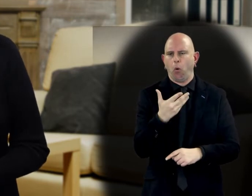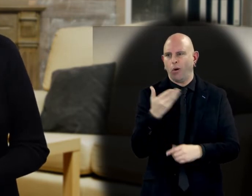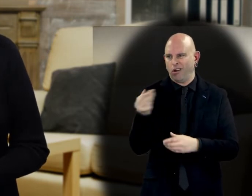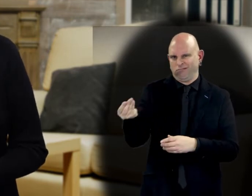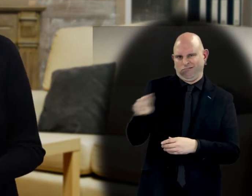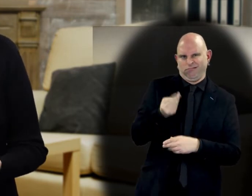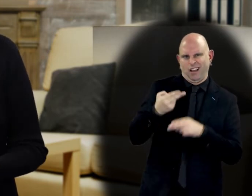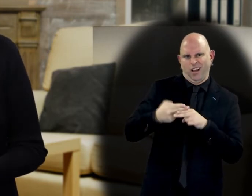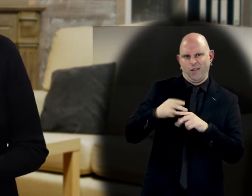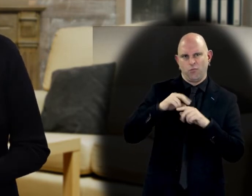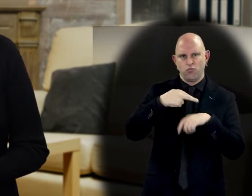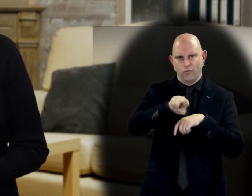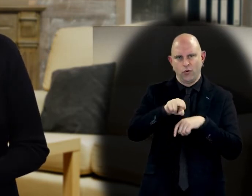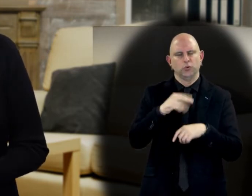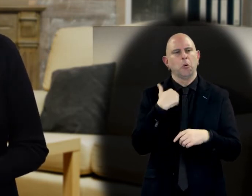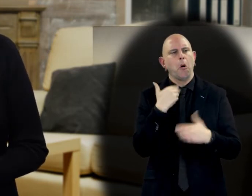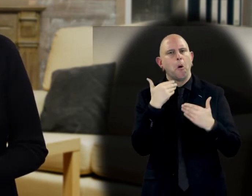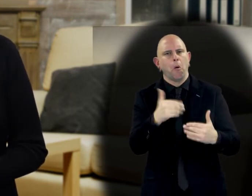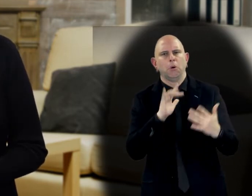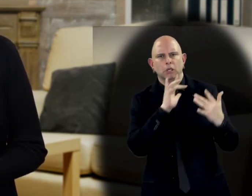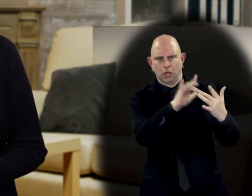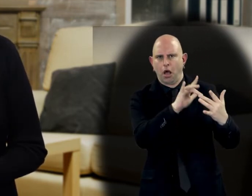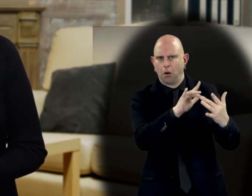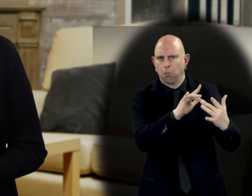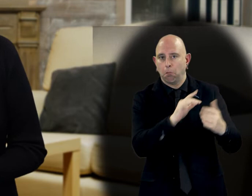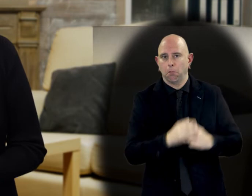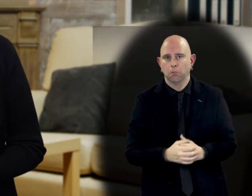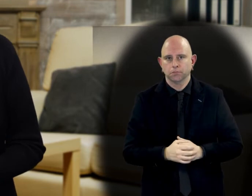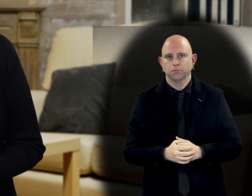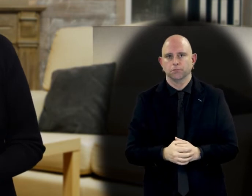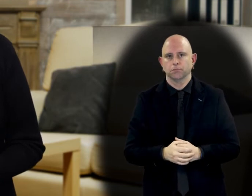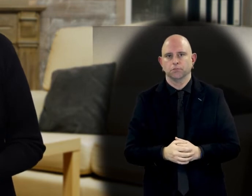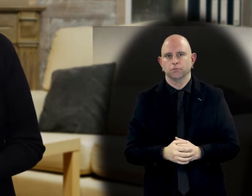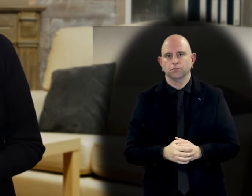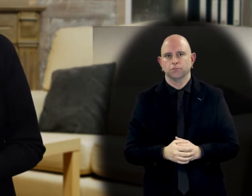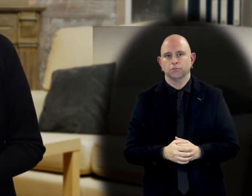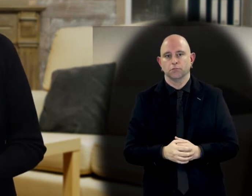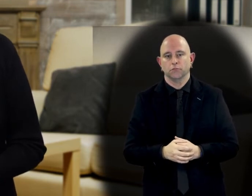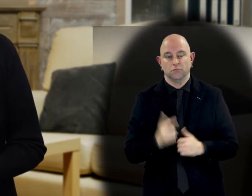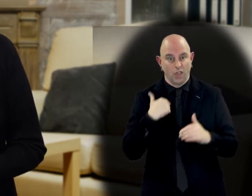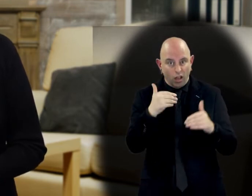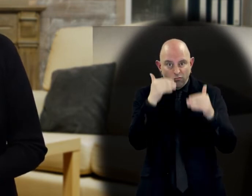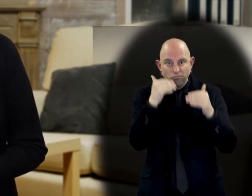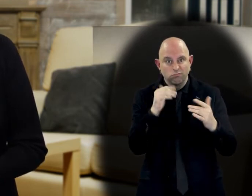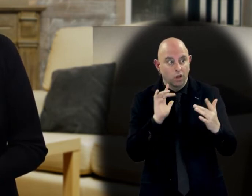and liked them so I gave them a call. I was pleasantly surprised.